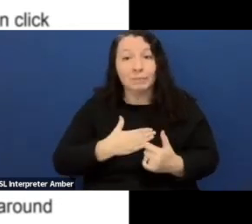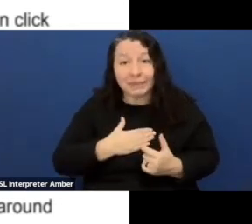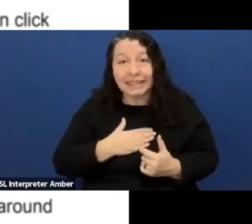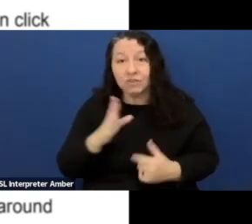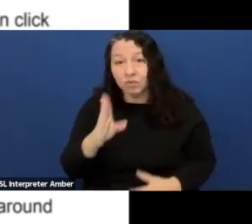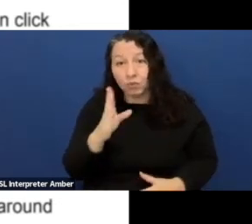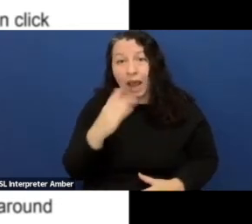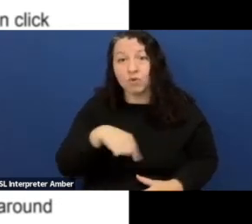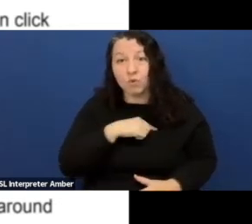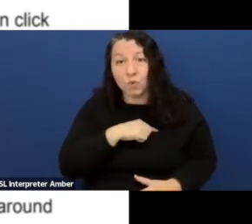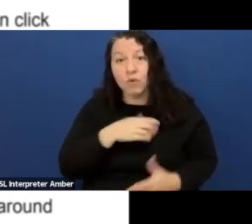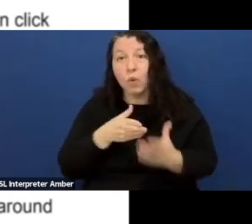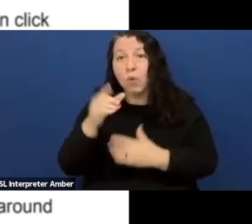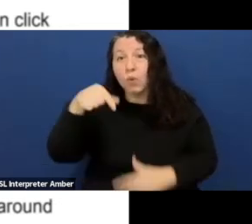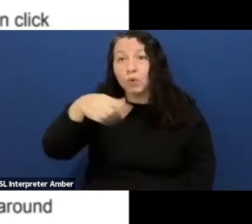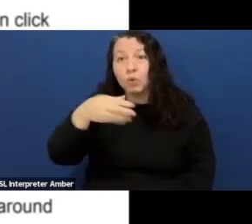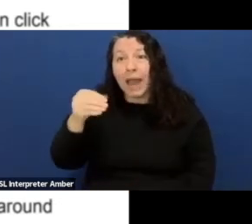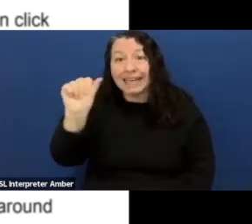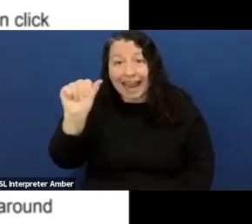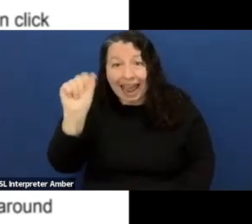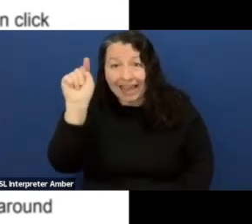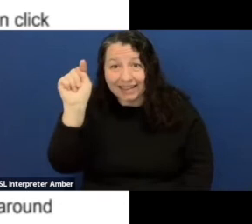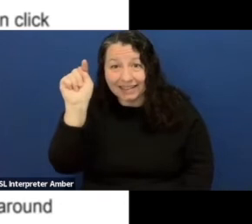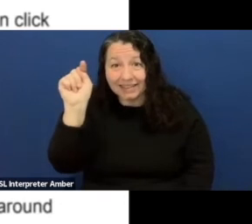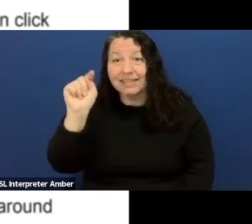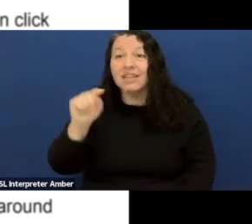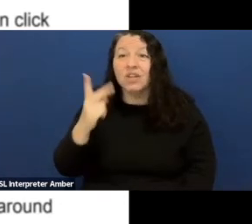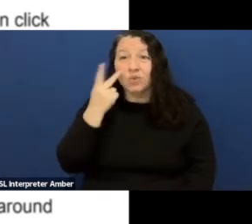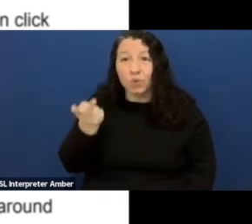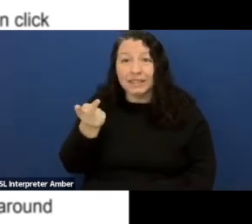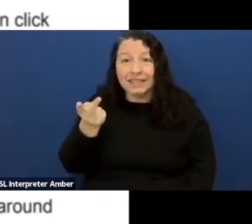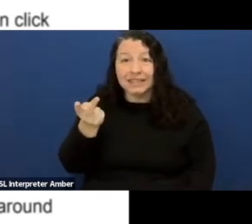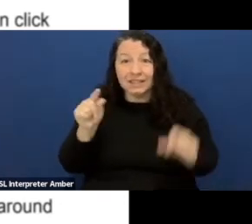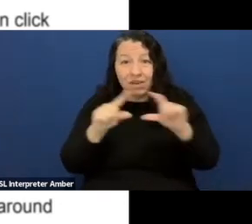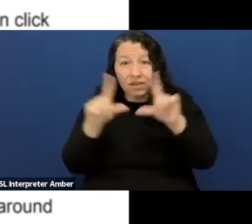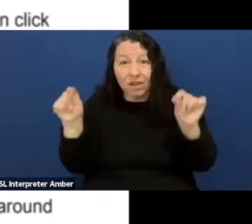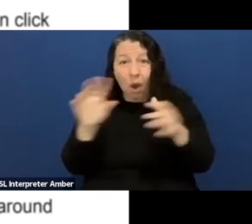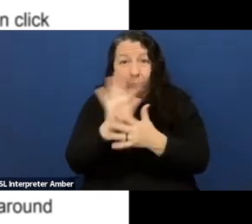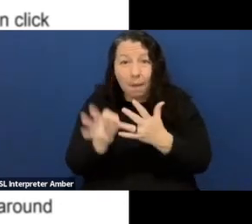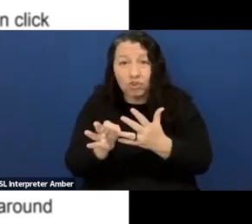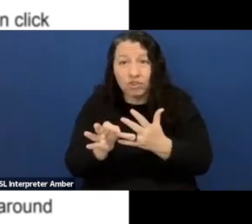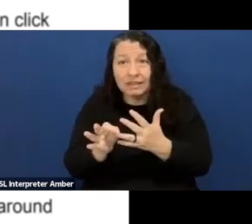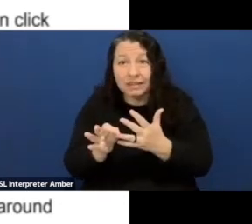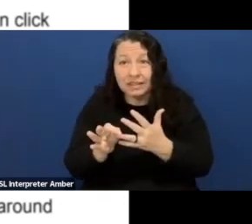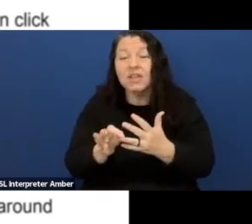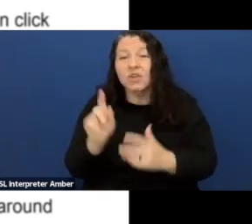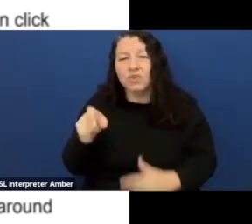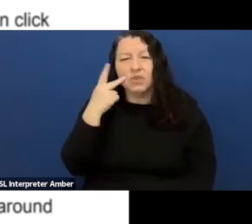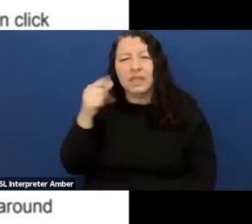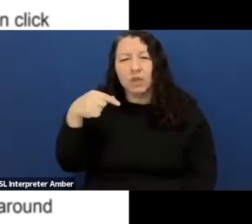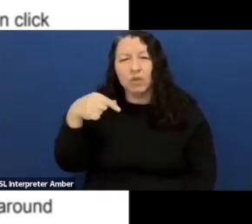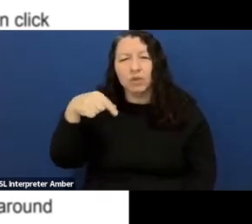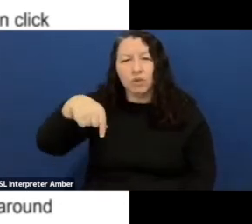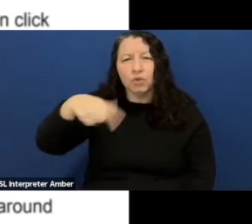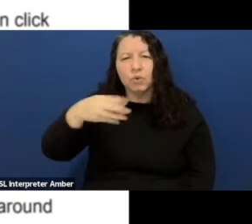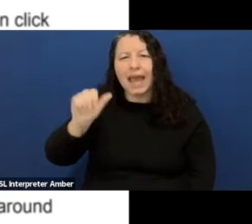of your questions, please direct them to us via the q&a. That is at the very bottom in